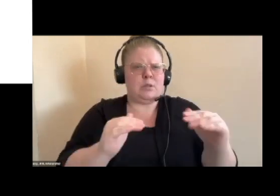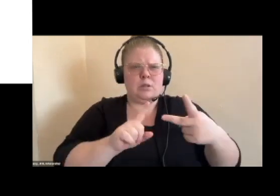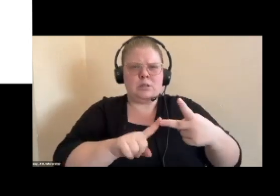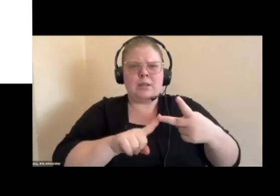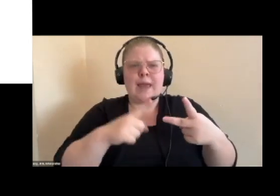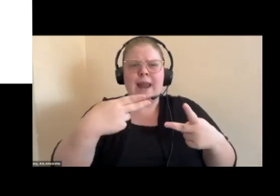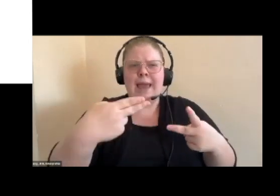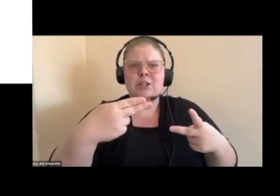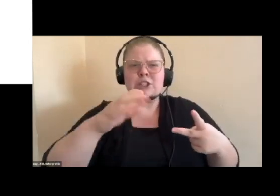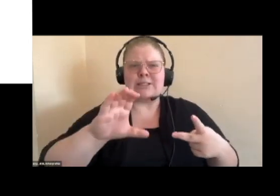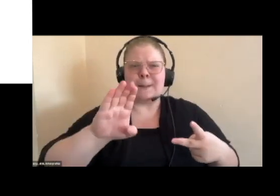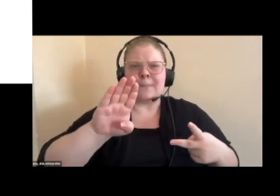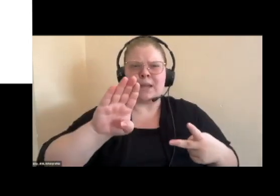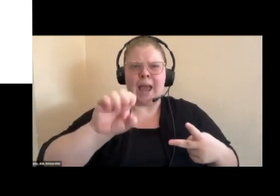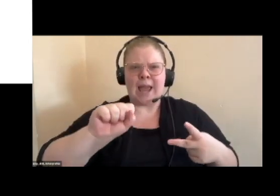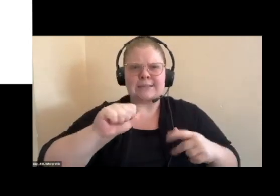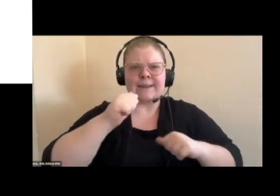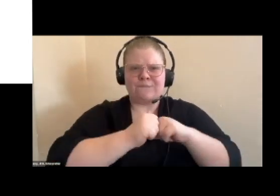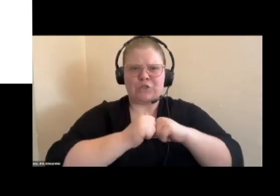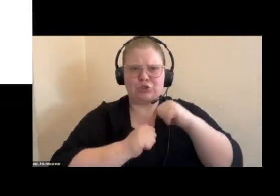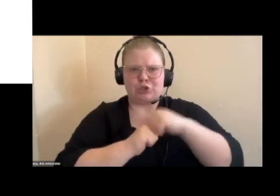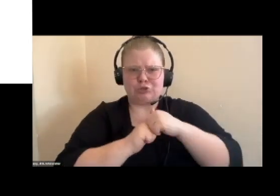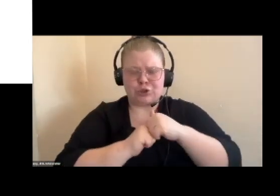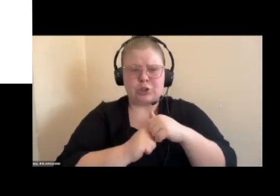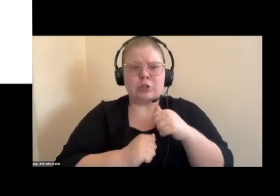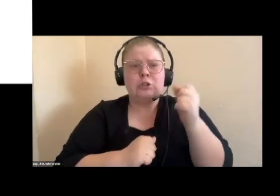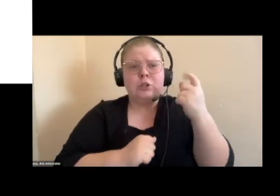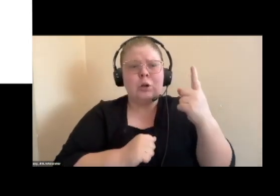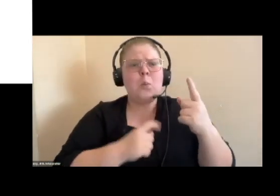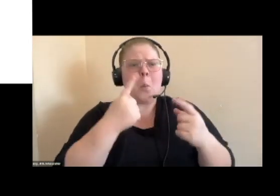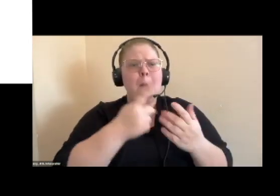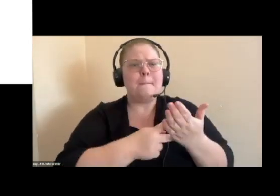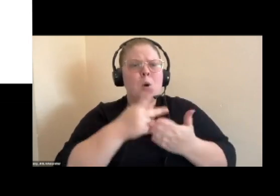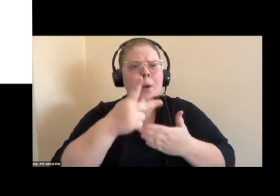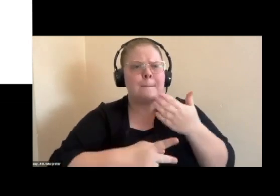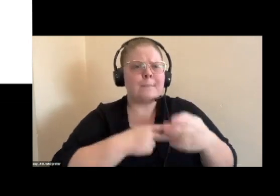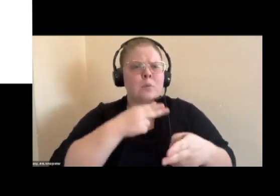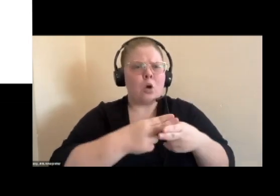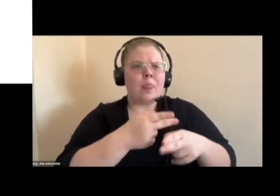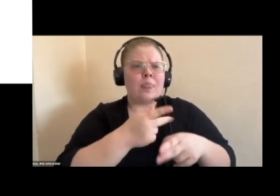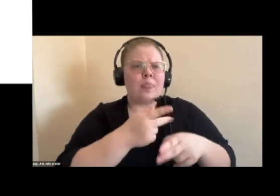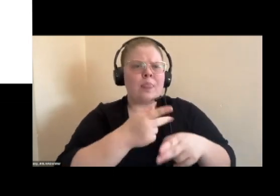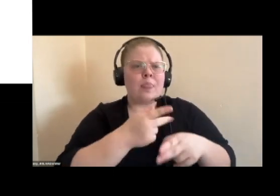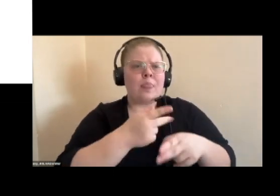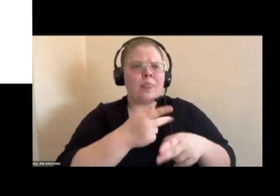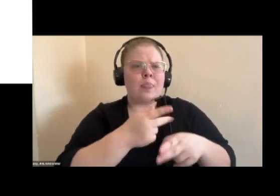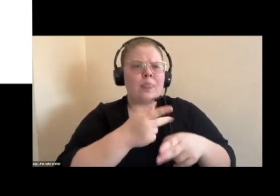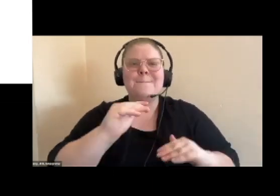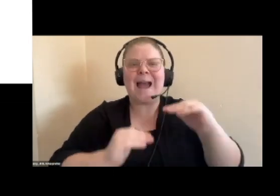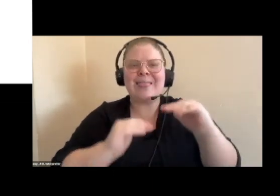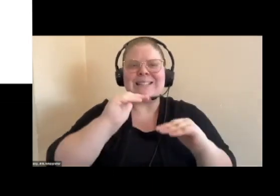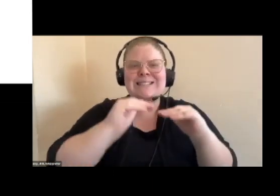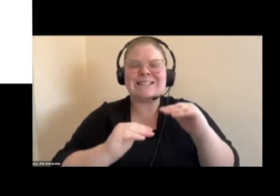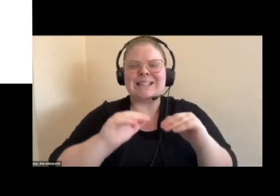What we did was there was a program called the Balancing Incentive Program that was part of the Affordable Care Act.